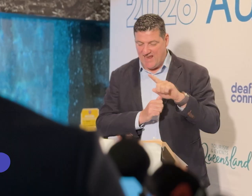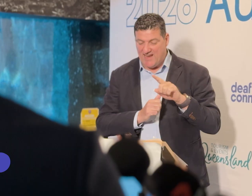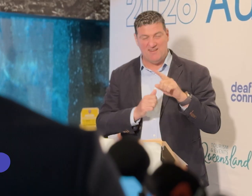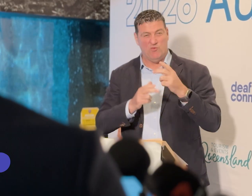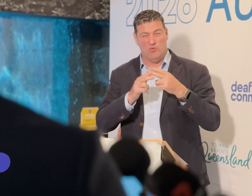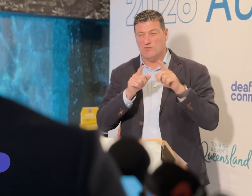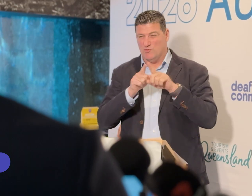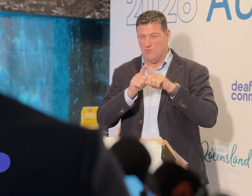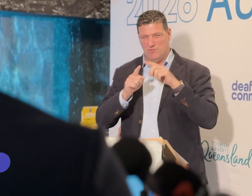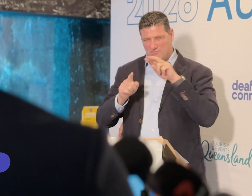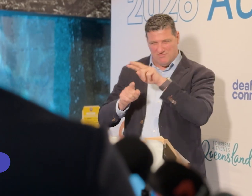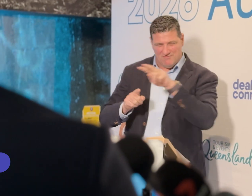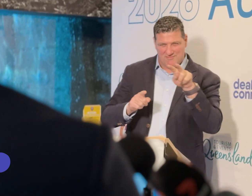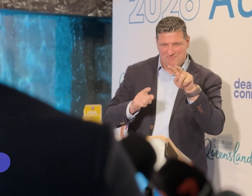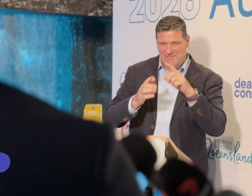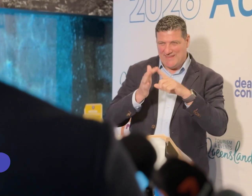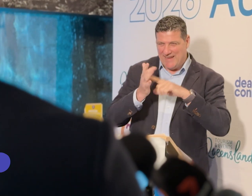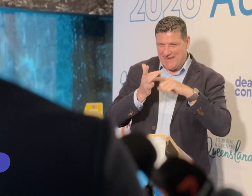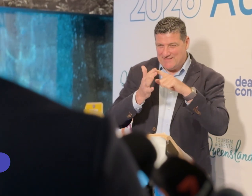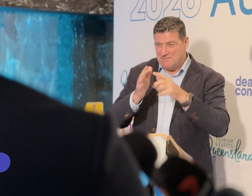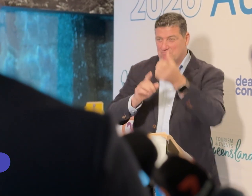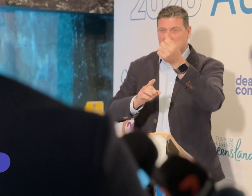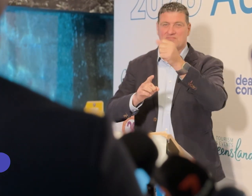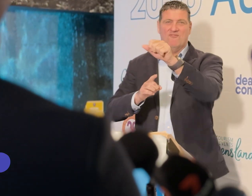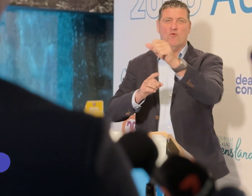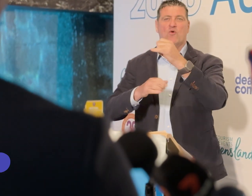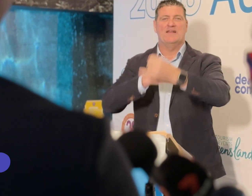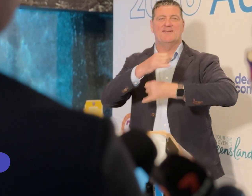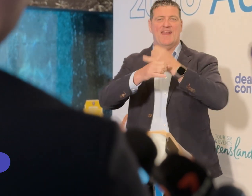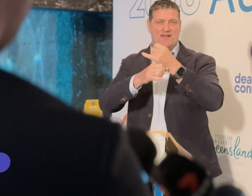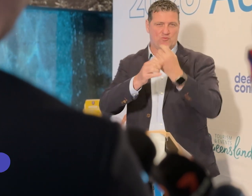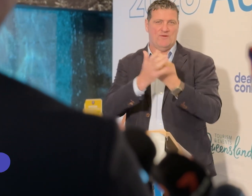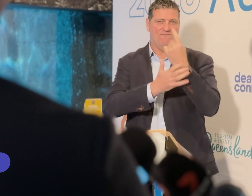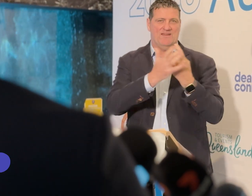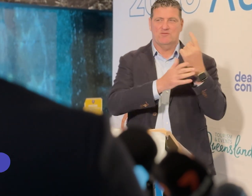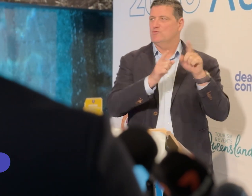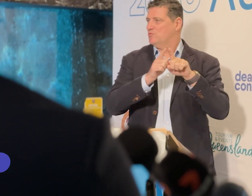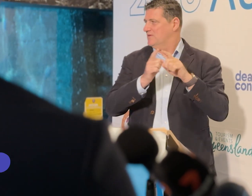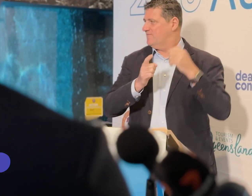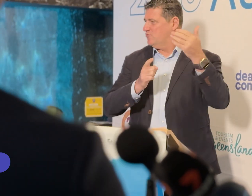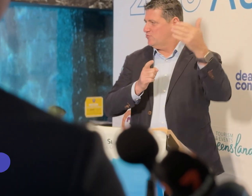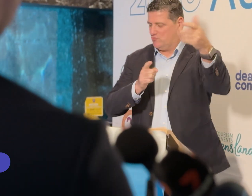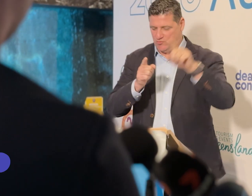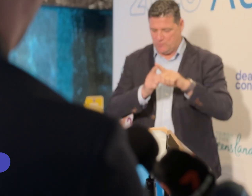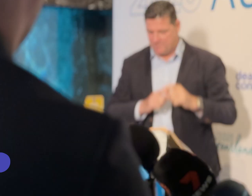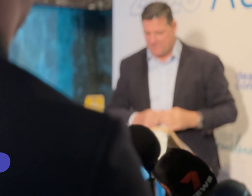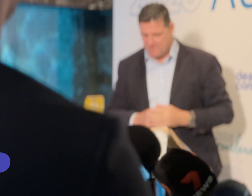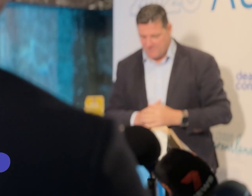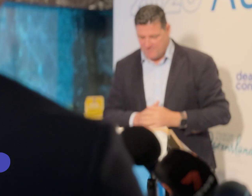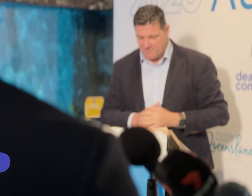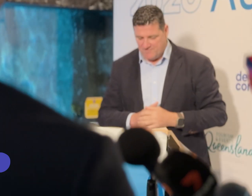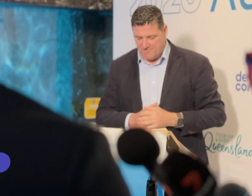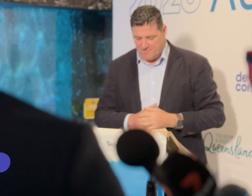Identifying deaf athletes, selecting them for international events and international representation.